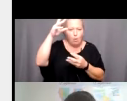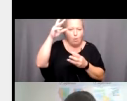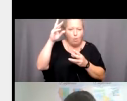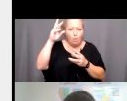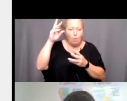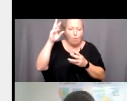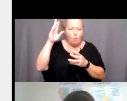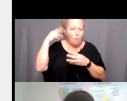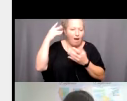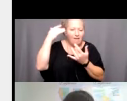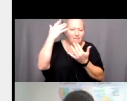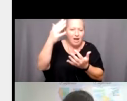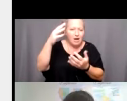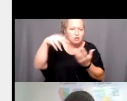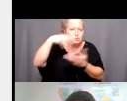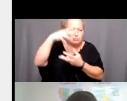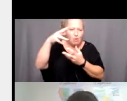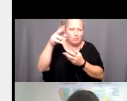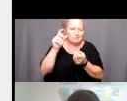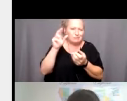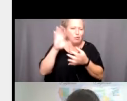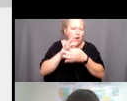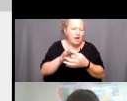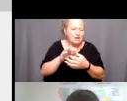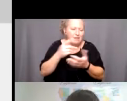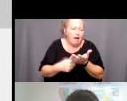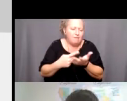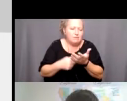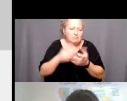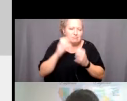metrics that all relate to the conversations that have happened today